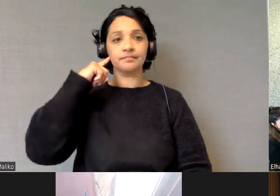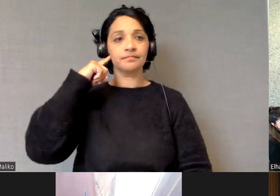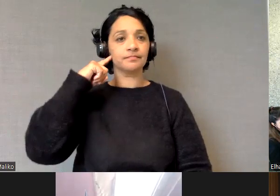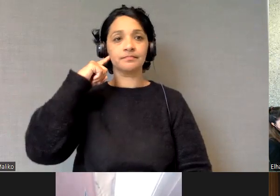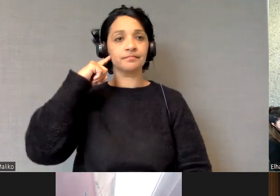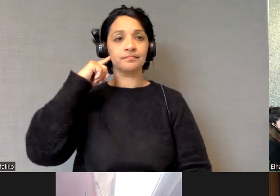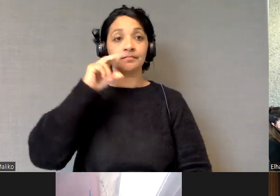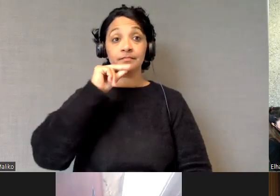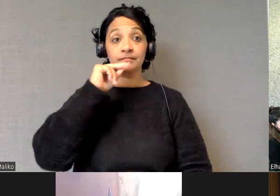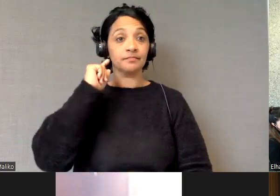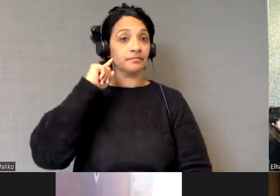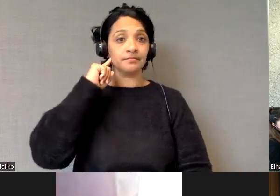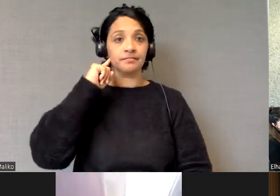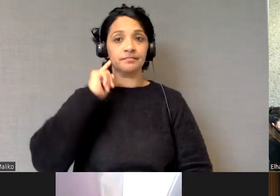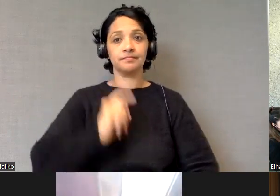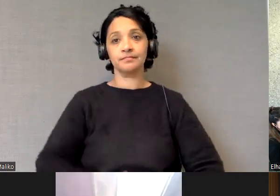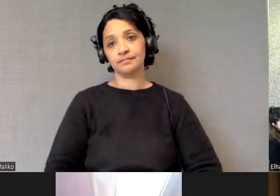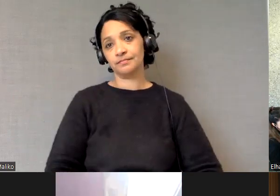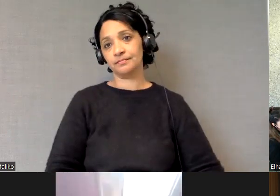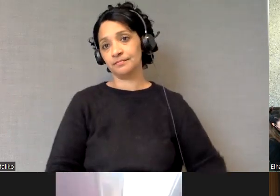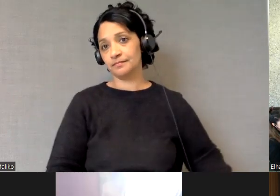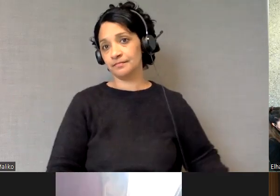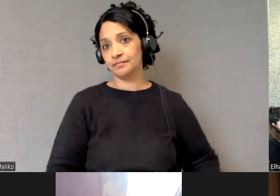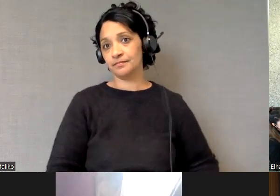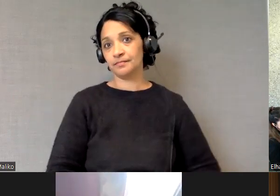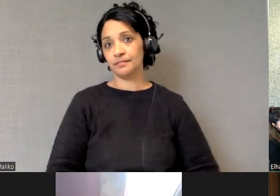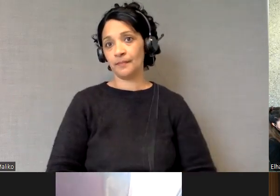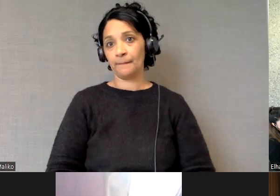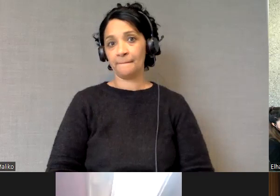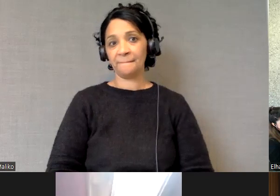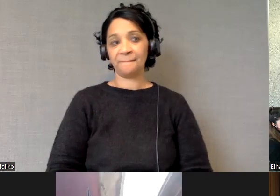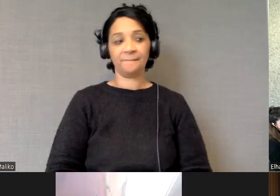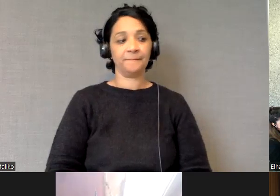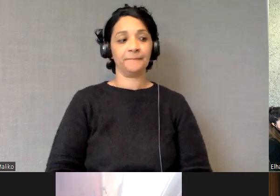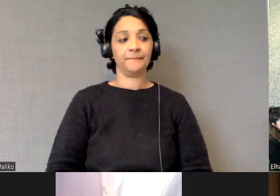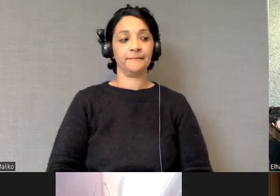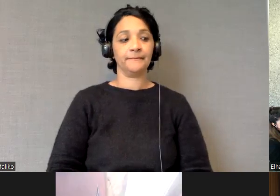Nogning Armelle Aimerique: Sorry, I was still muted.